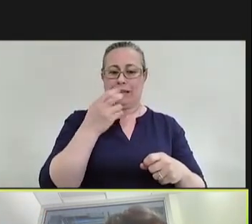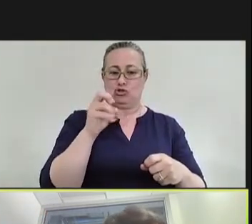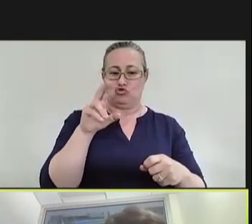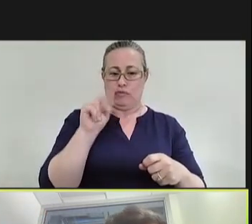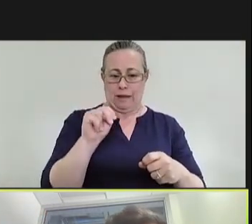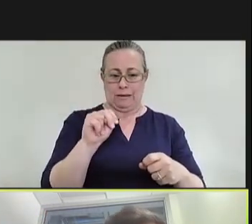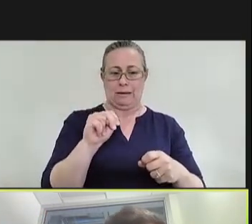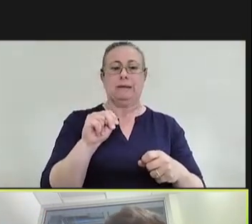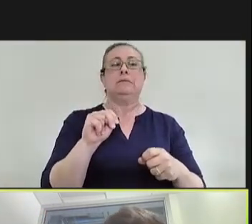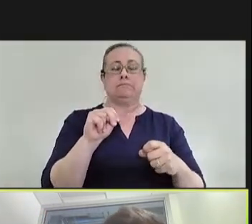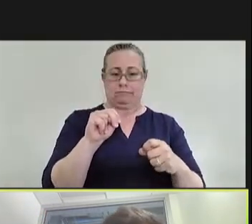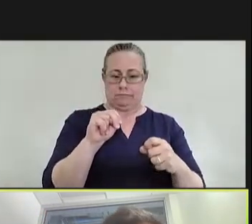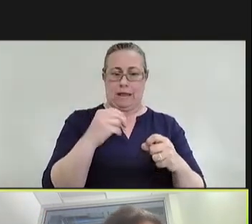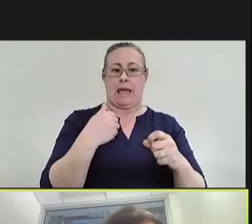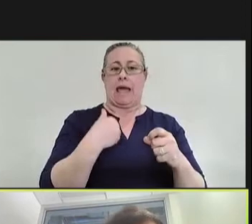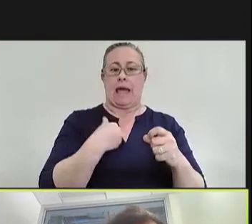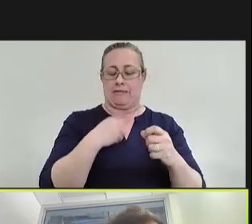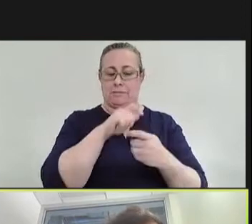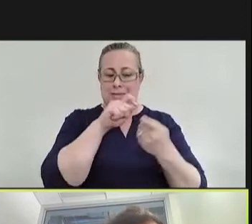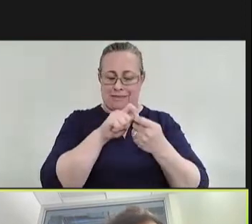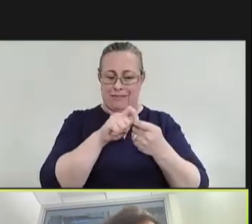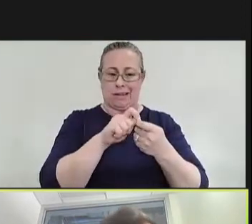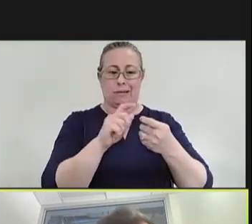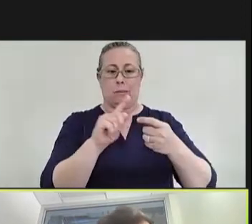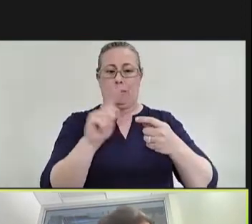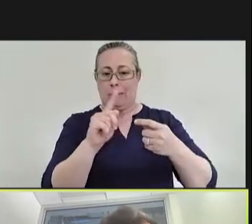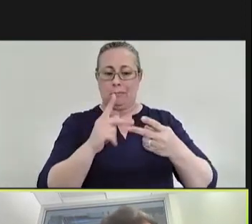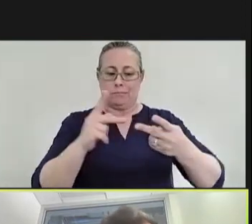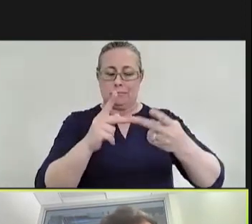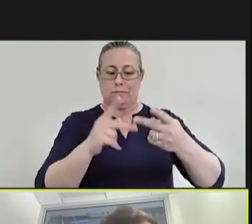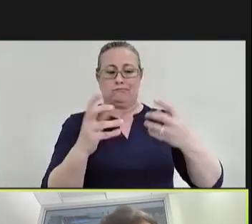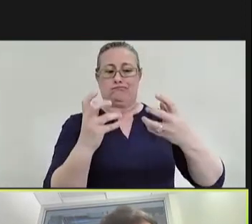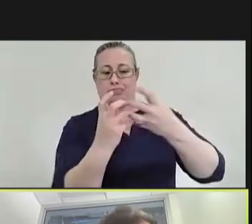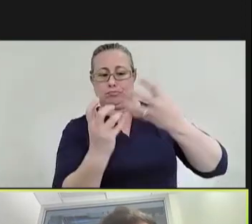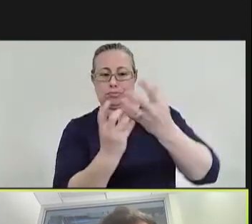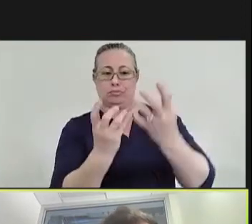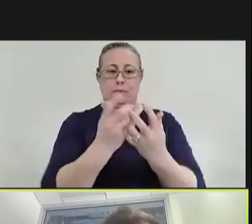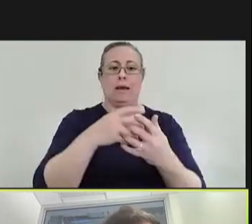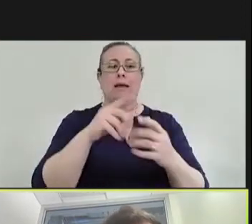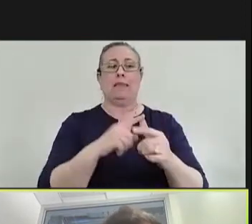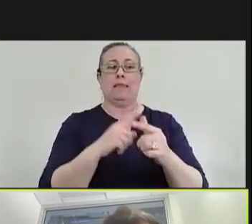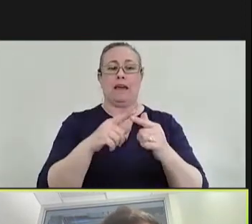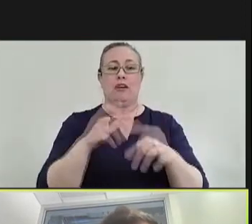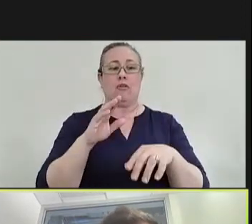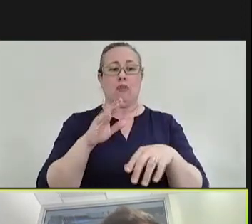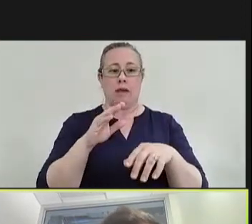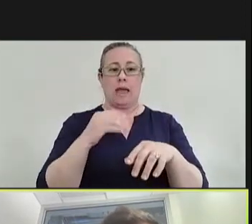between everything. And then on the right is an actual cryo-EM micrograph. And those are